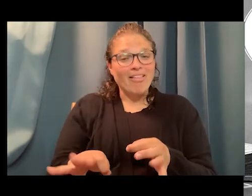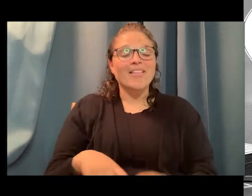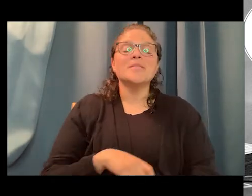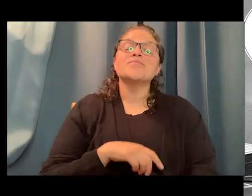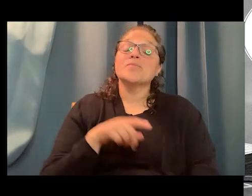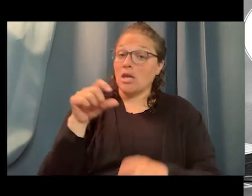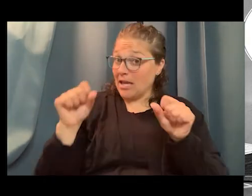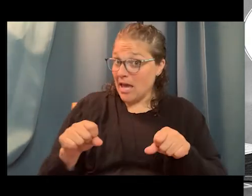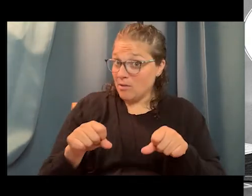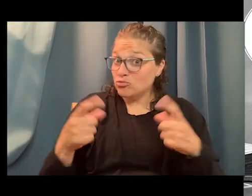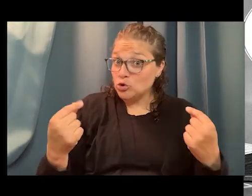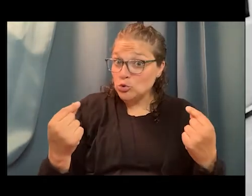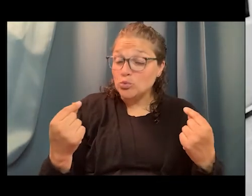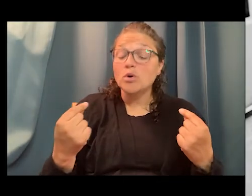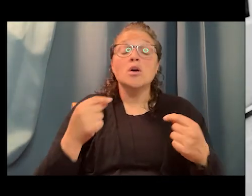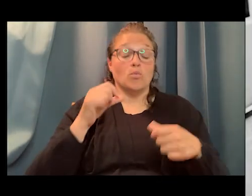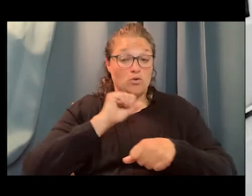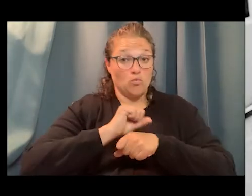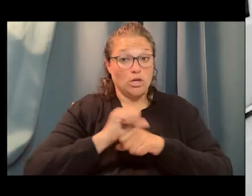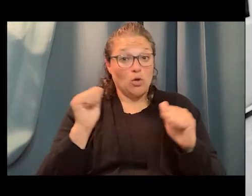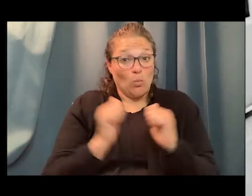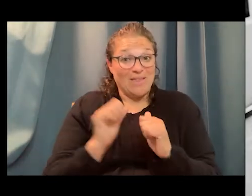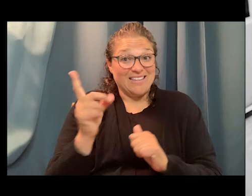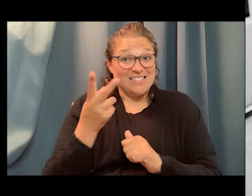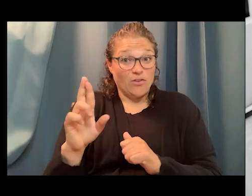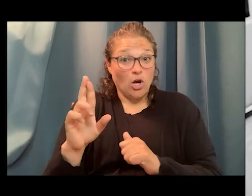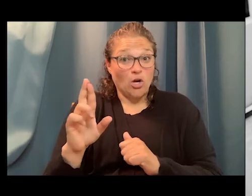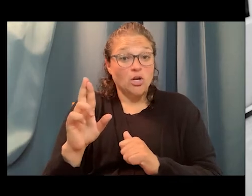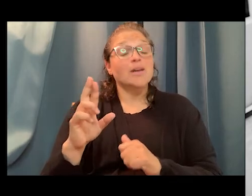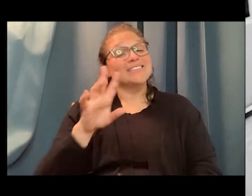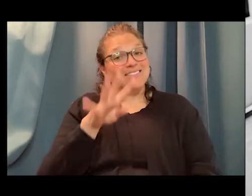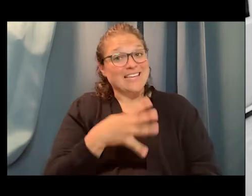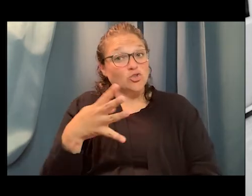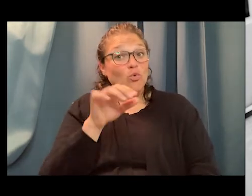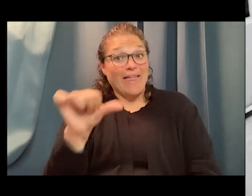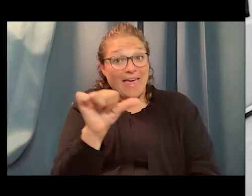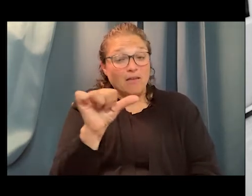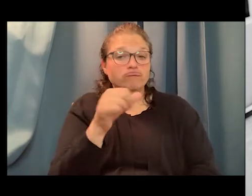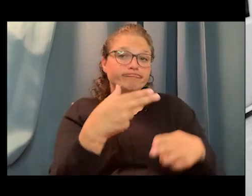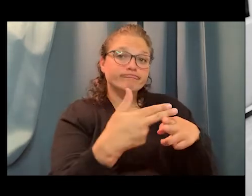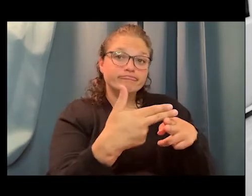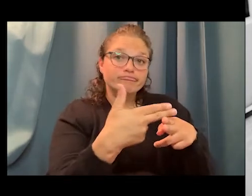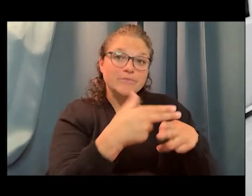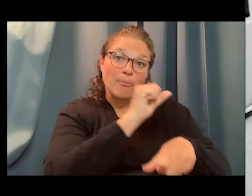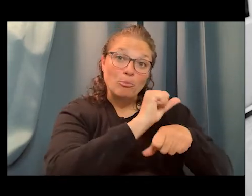Something else you could do while working with DVR is bring the Schedule-A applicant on-board as a temporary employee.